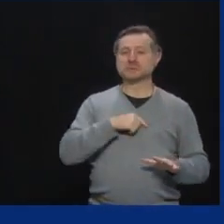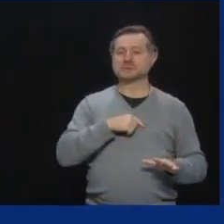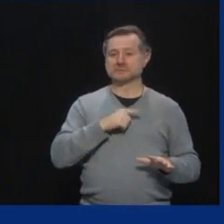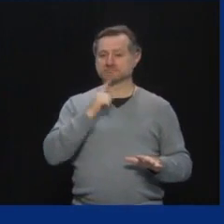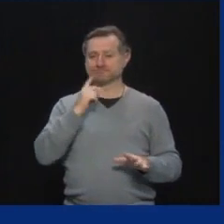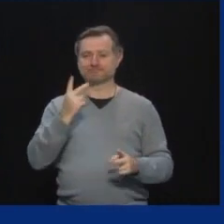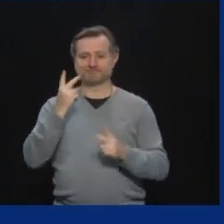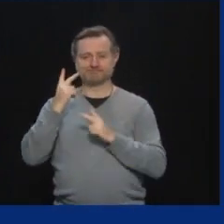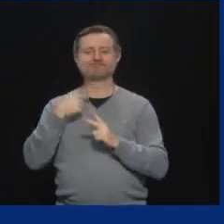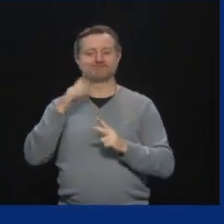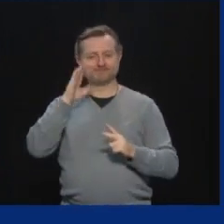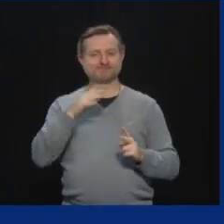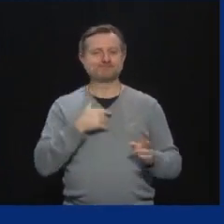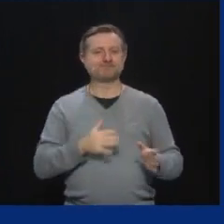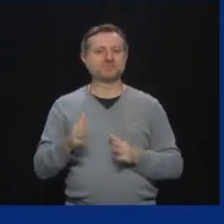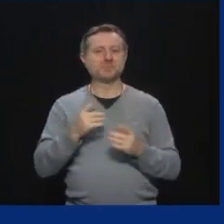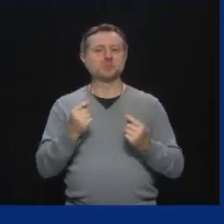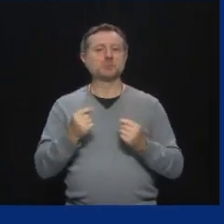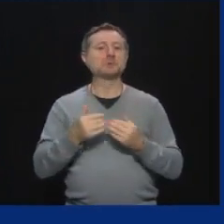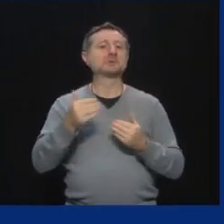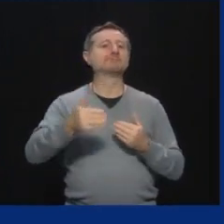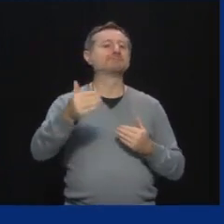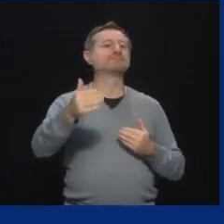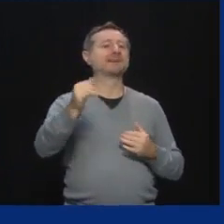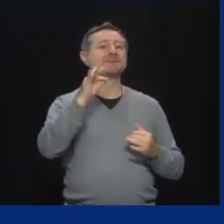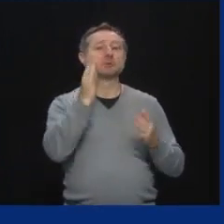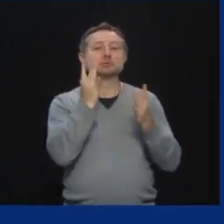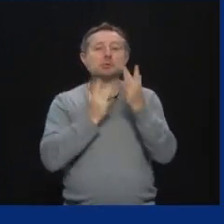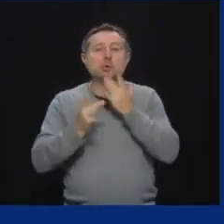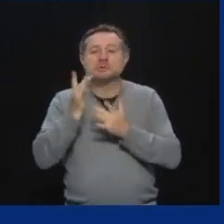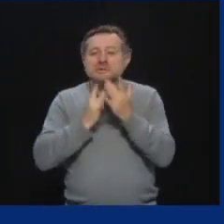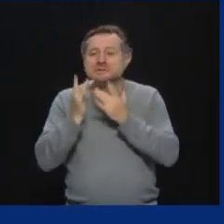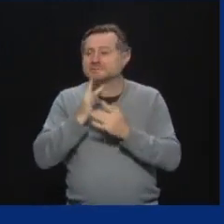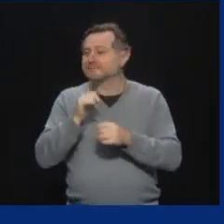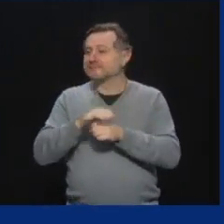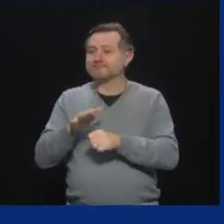part of that was even just bring the potential for the National Guard which